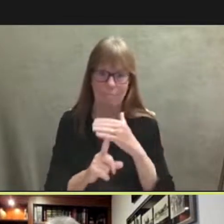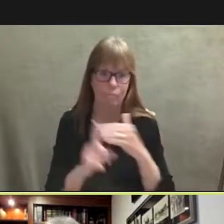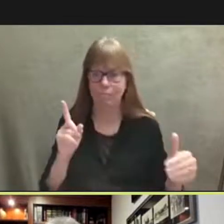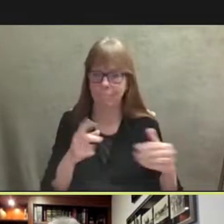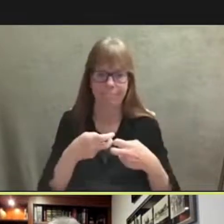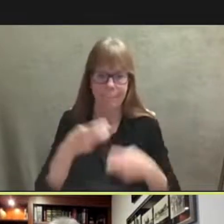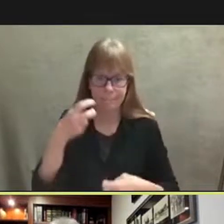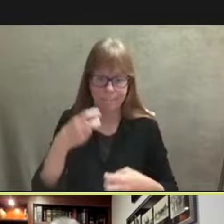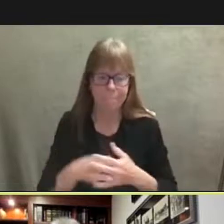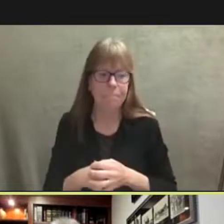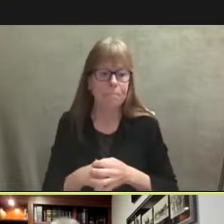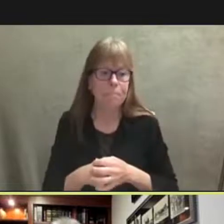The National Council on Disability